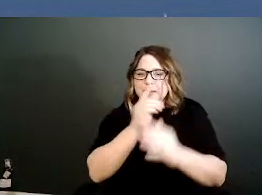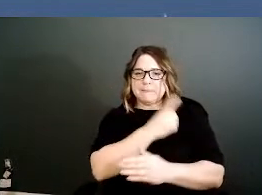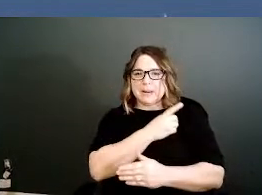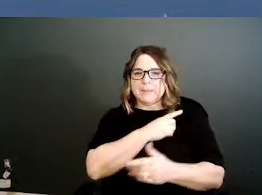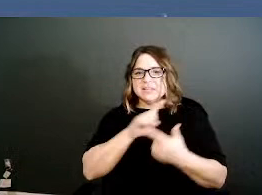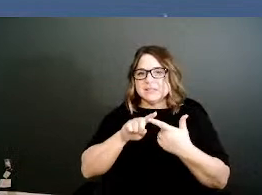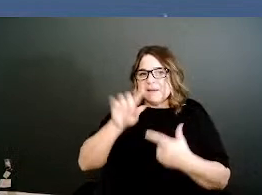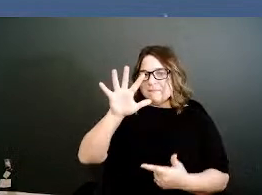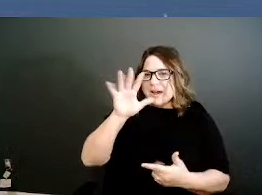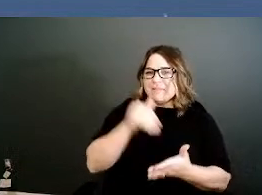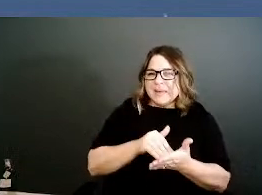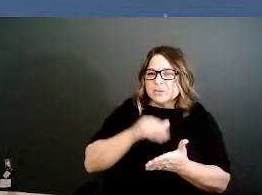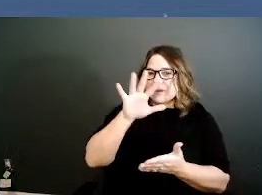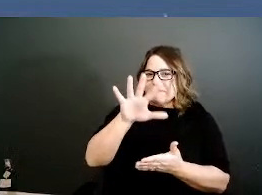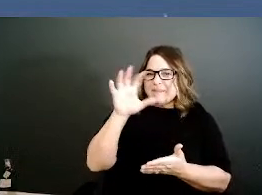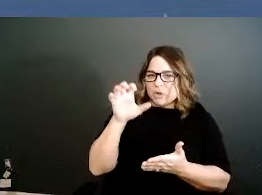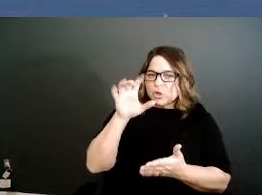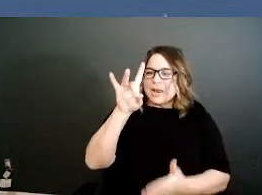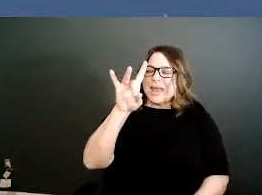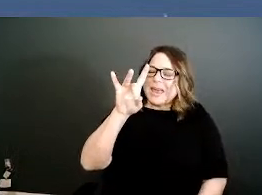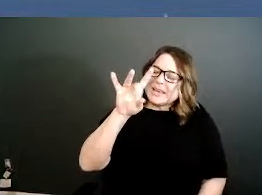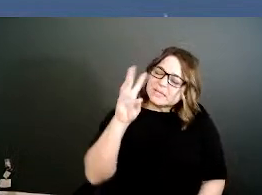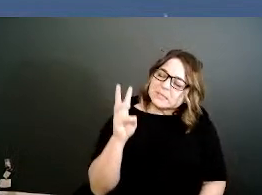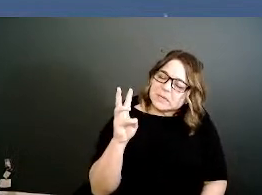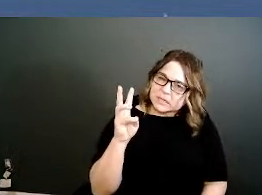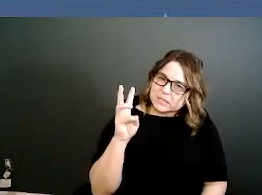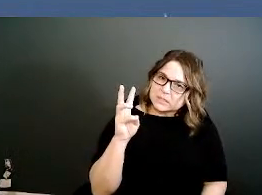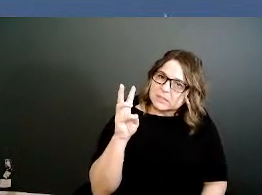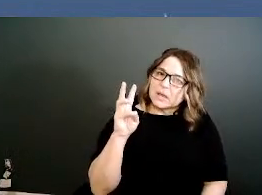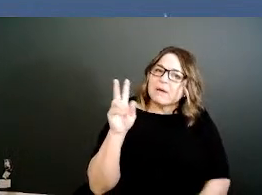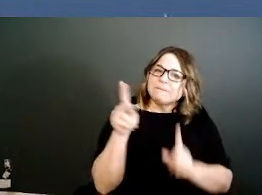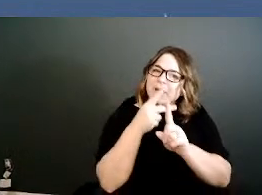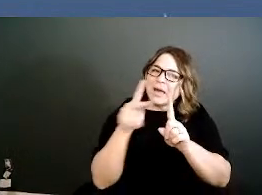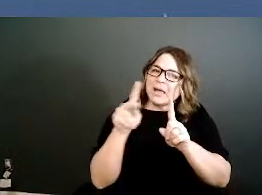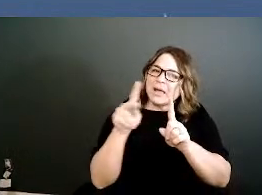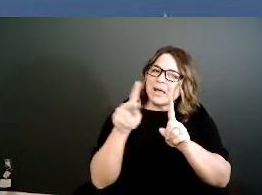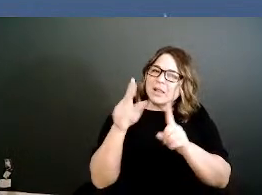DEPARTMENT IS DOWN BY ALMOST A THIRD. WHICH ONLY ALLOWS THEM TO ANSWER TO VERY